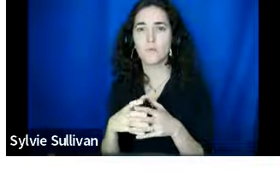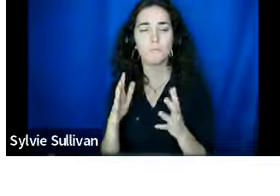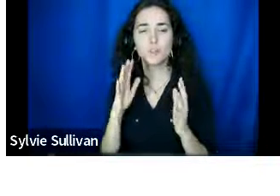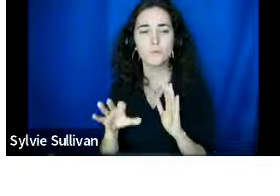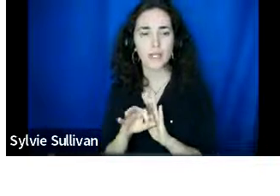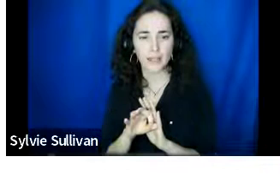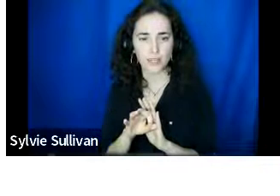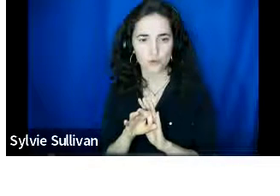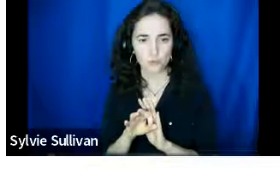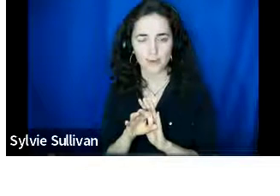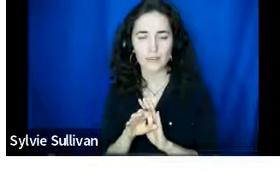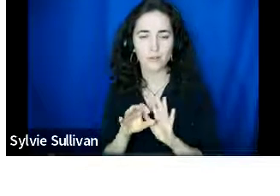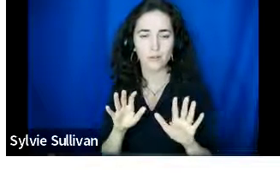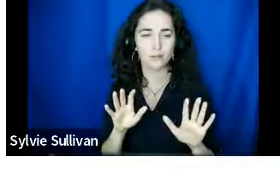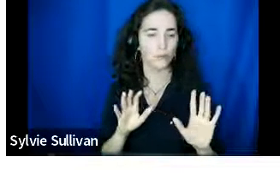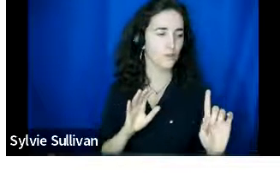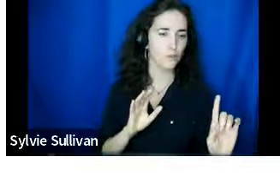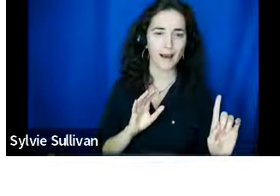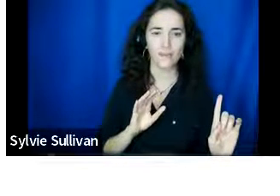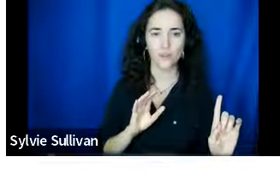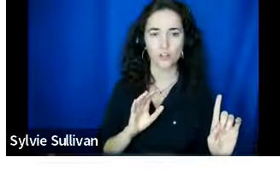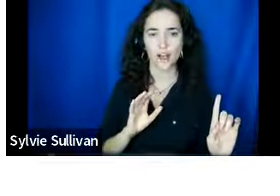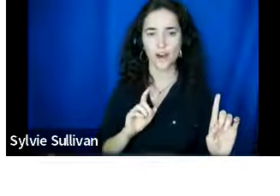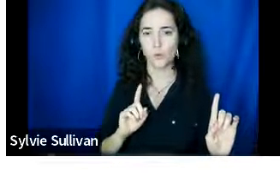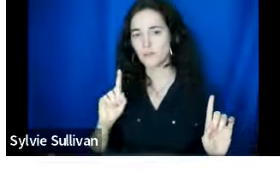Just pick an age group, even though one of you might have a young child.